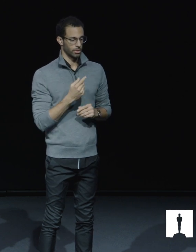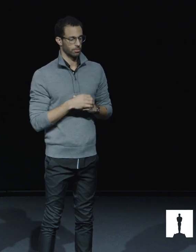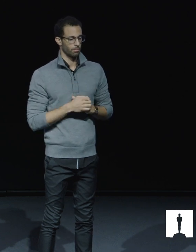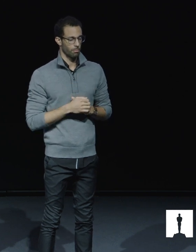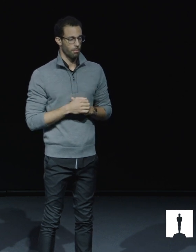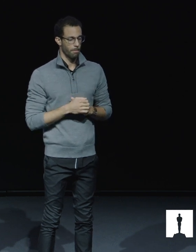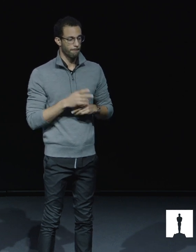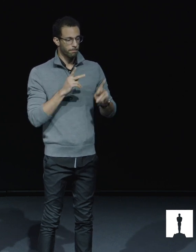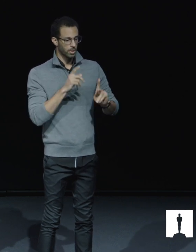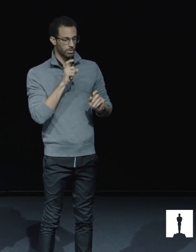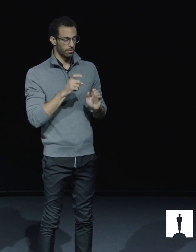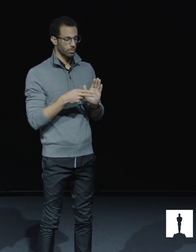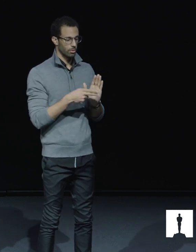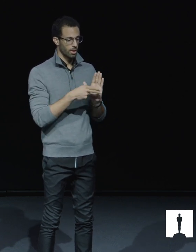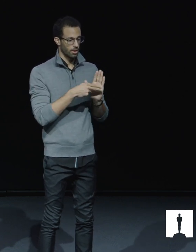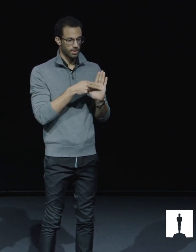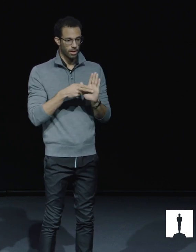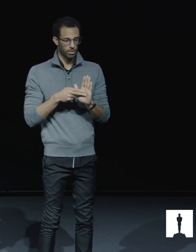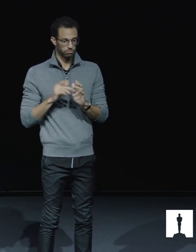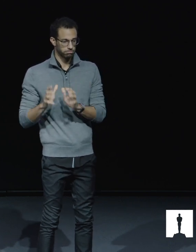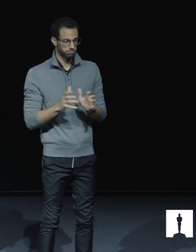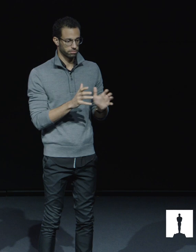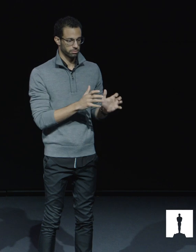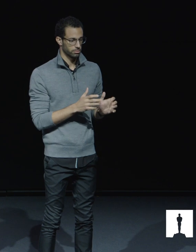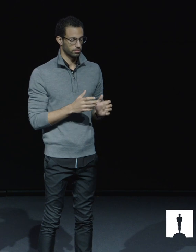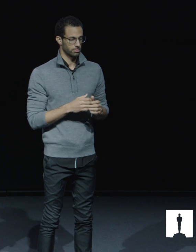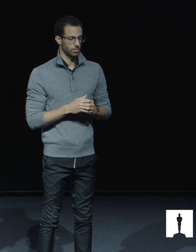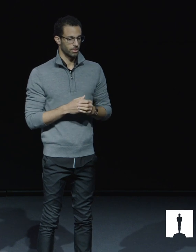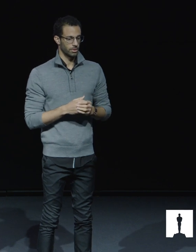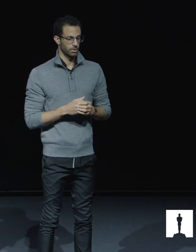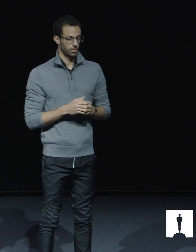people need to label it away as quickly as possible, for fear that we might have to sit